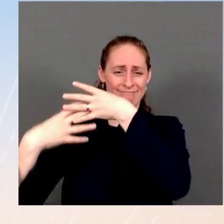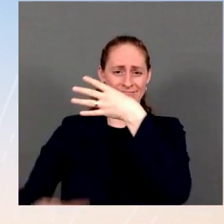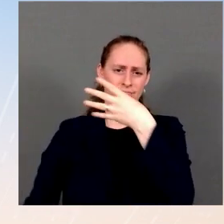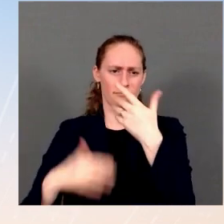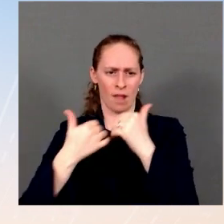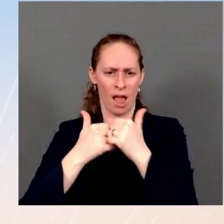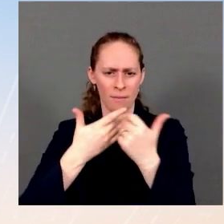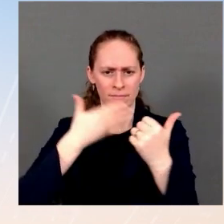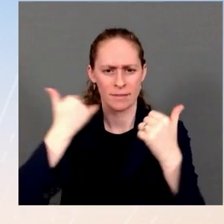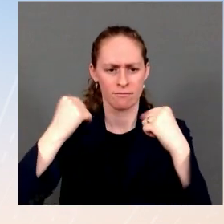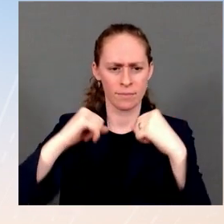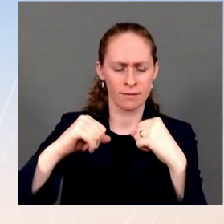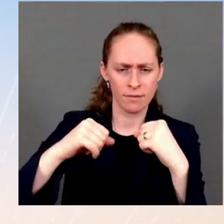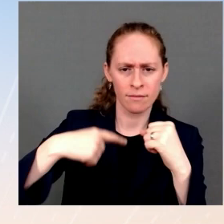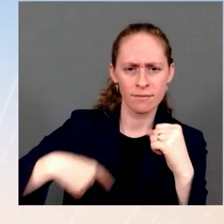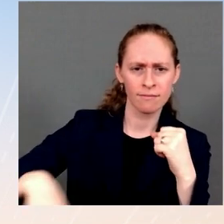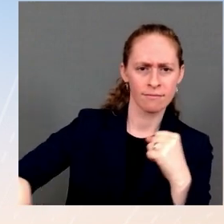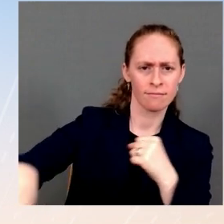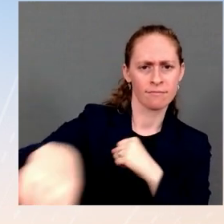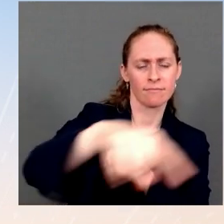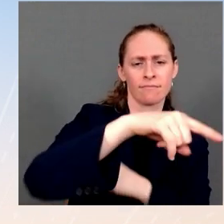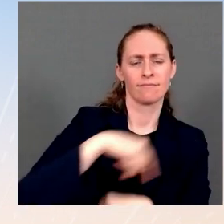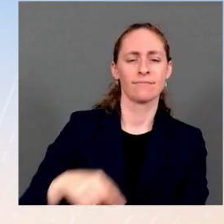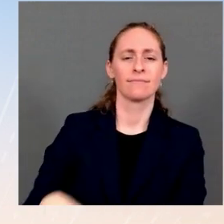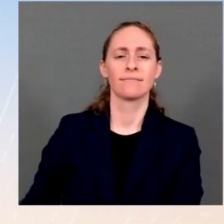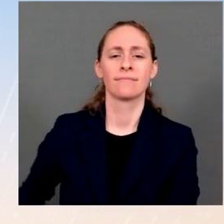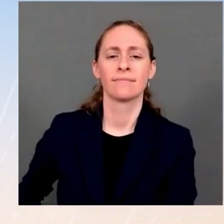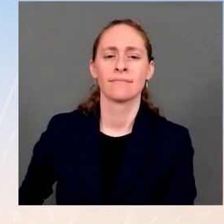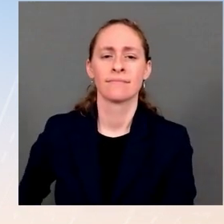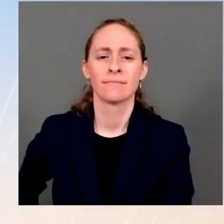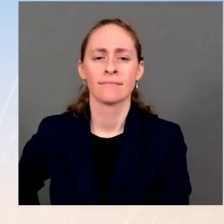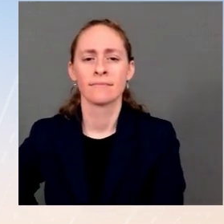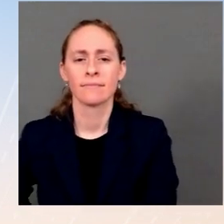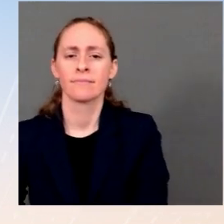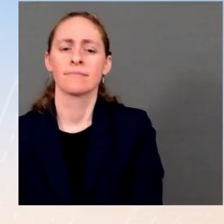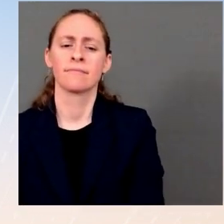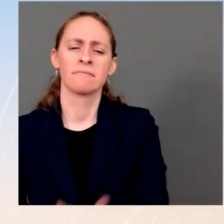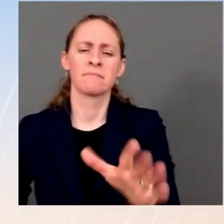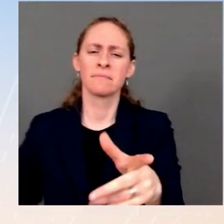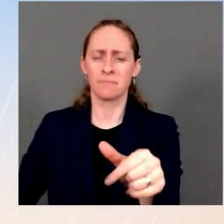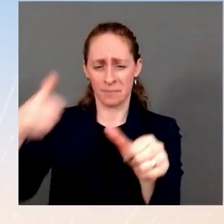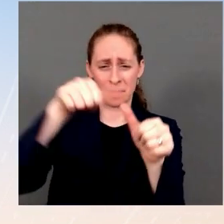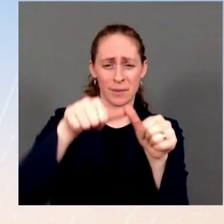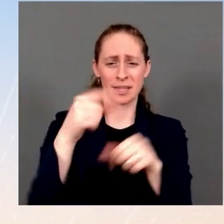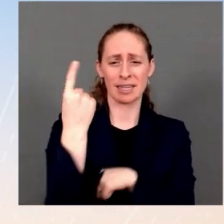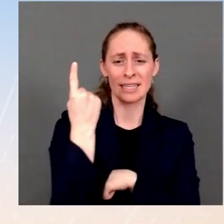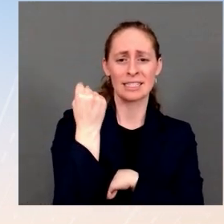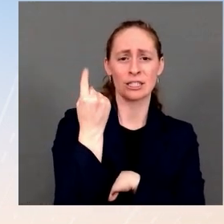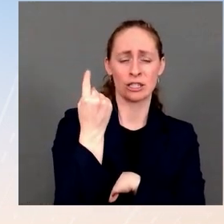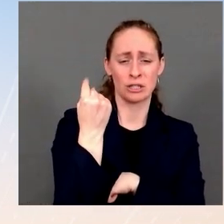we had less than 1 percent of the population that was fully vaccinated. Now we have 71 percent of the American public